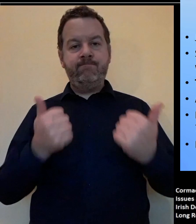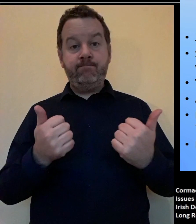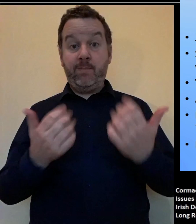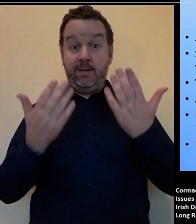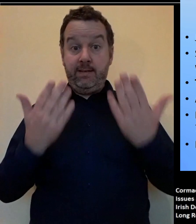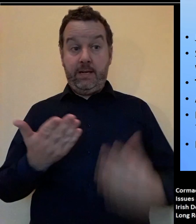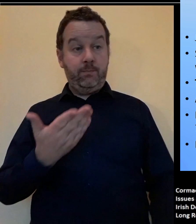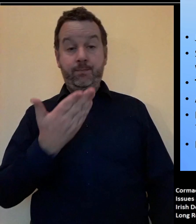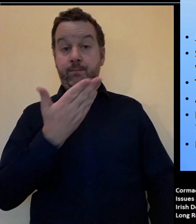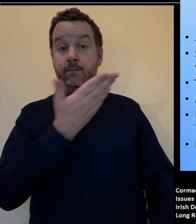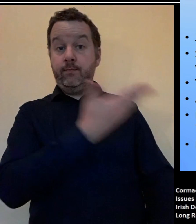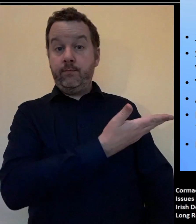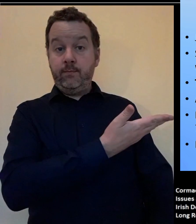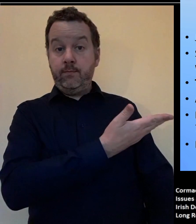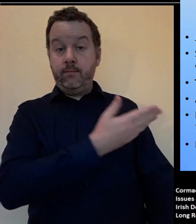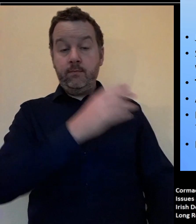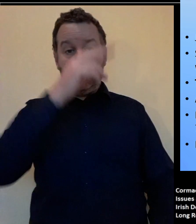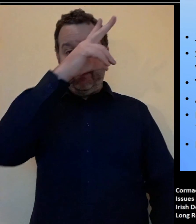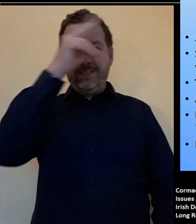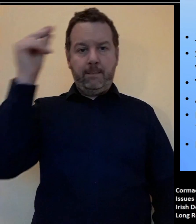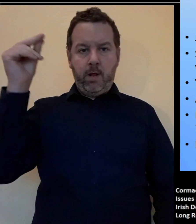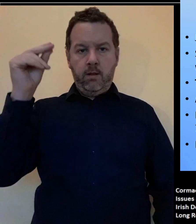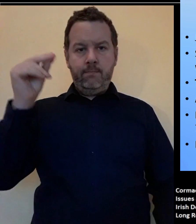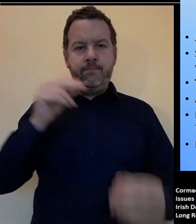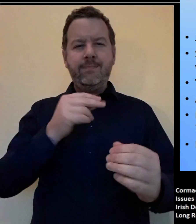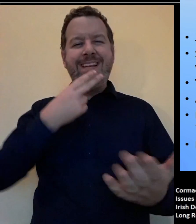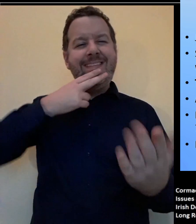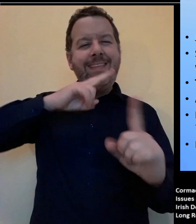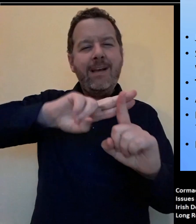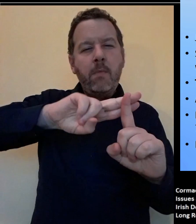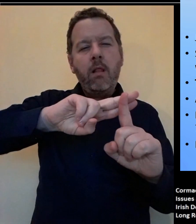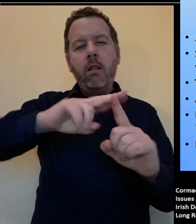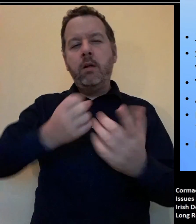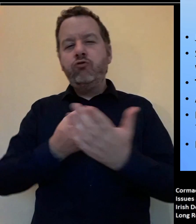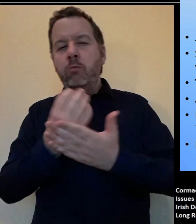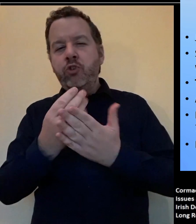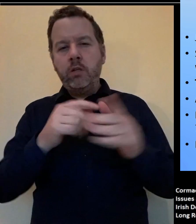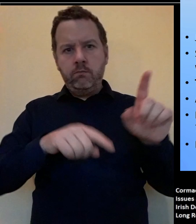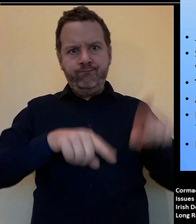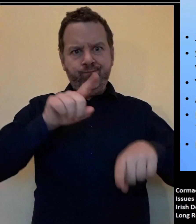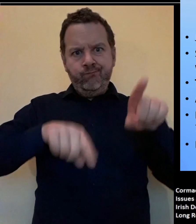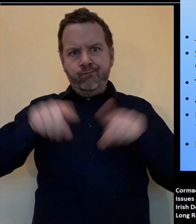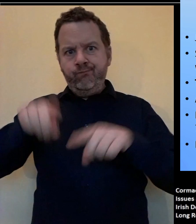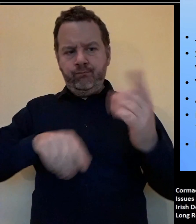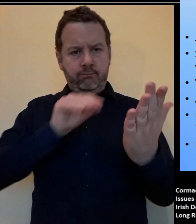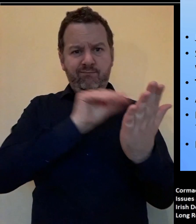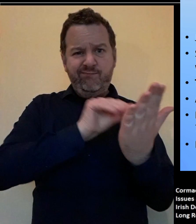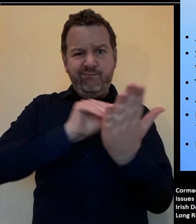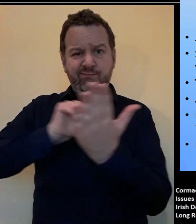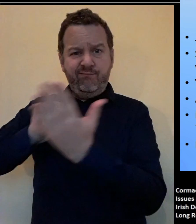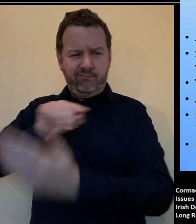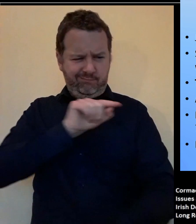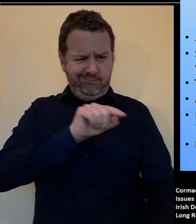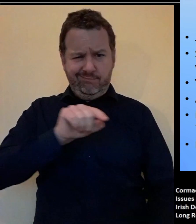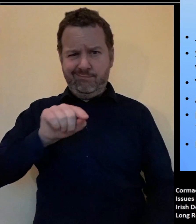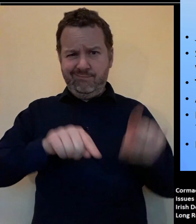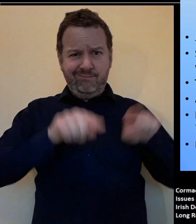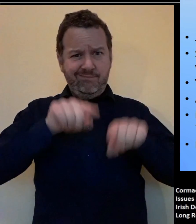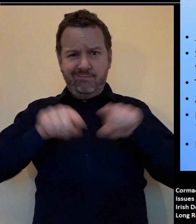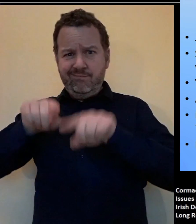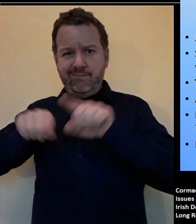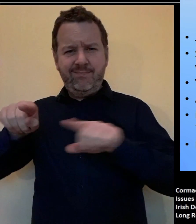Let's now see an example of this varying use of labels and descriptions, and what it might tell us